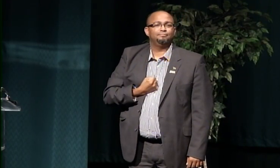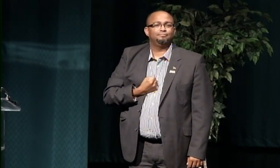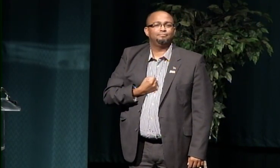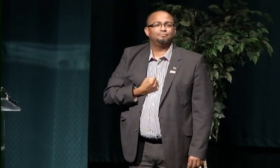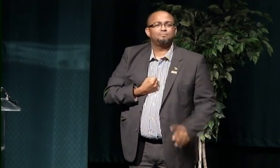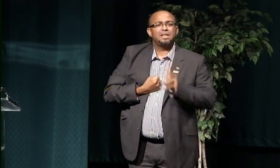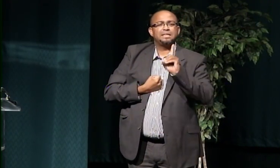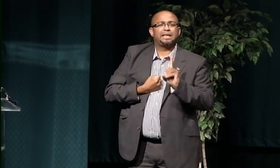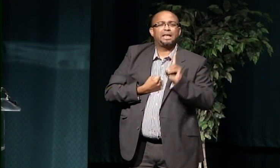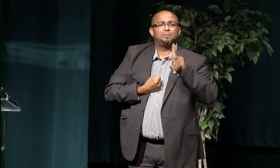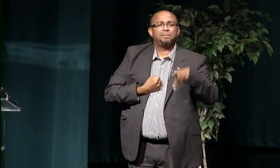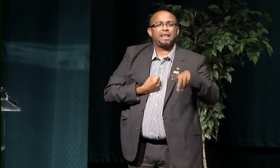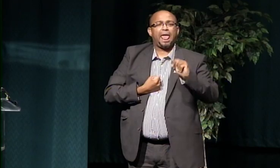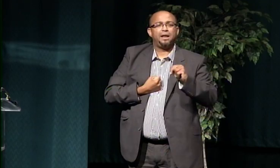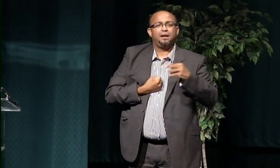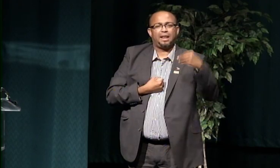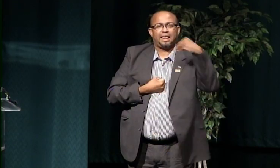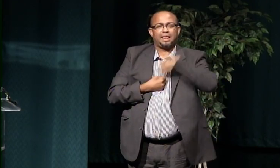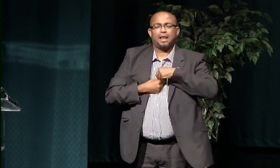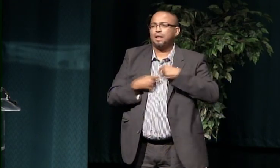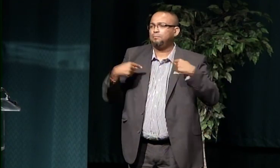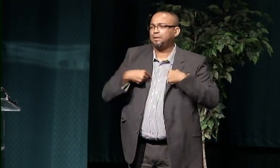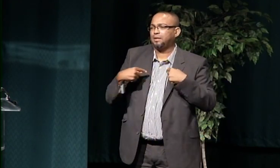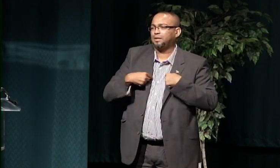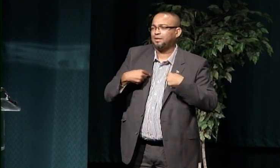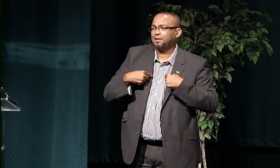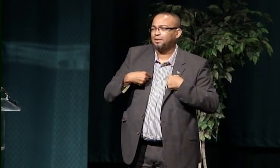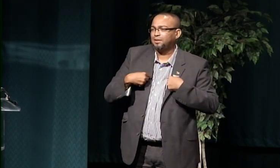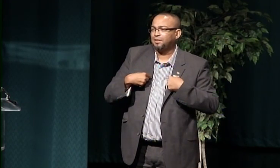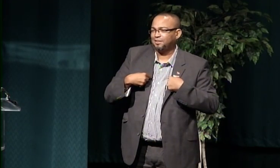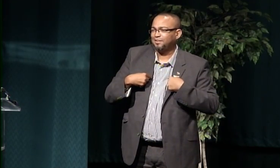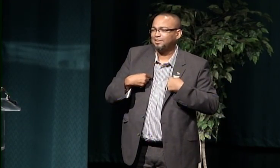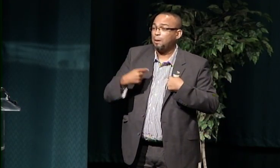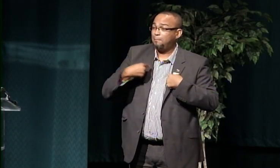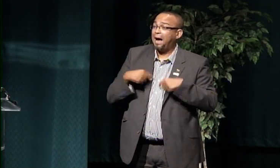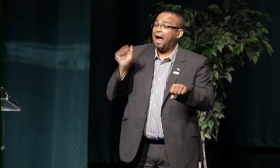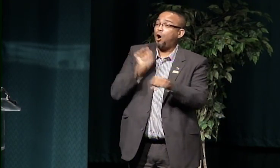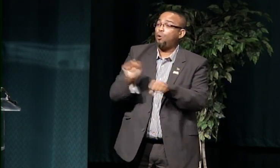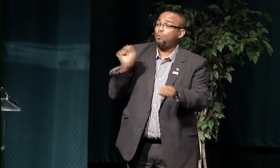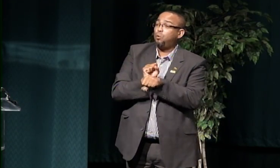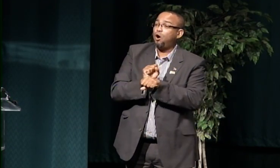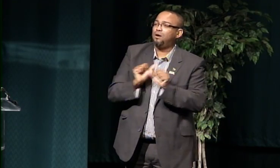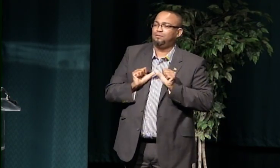And it was one that I held very close to my heart.